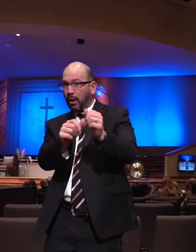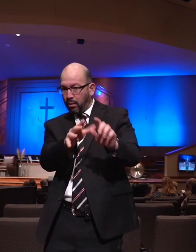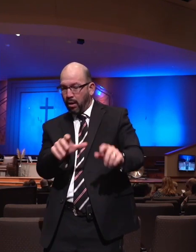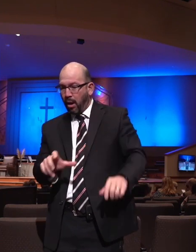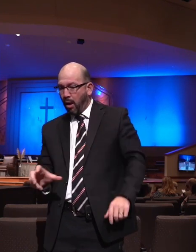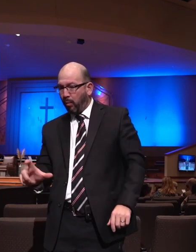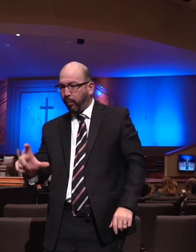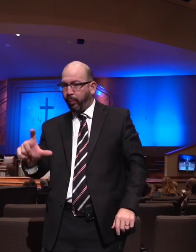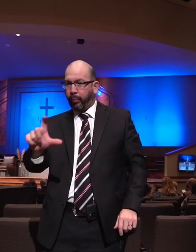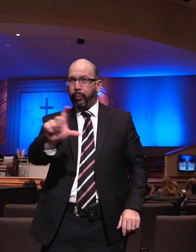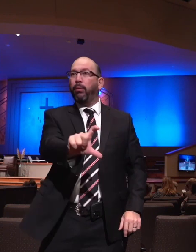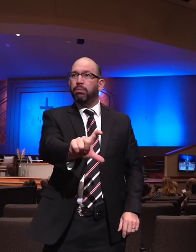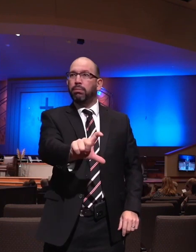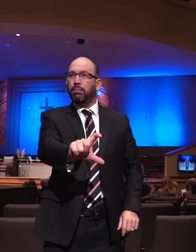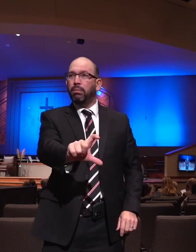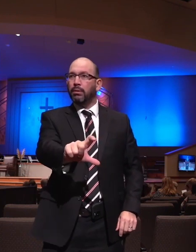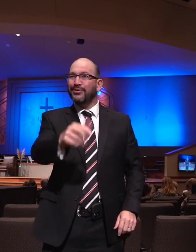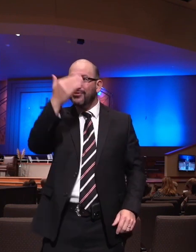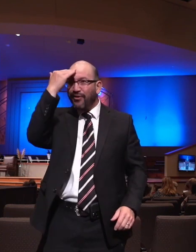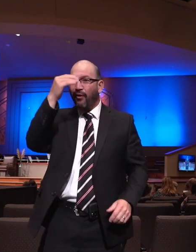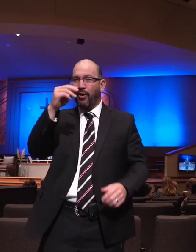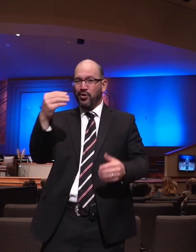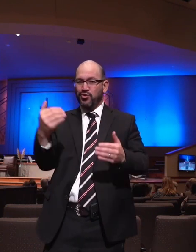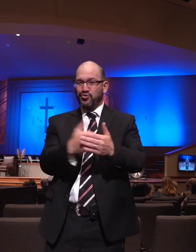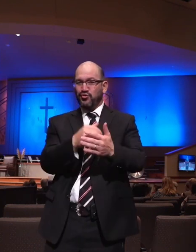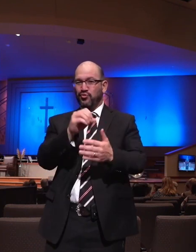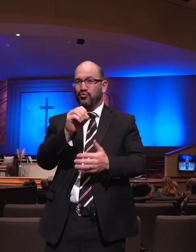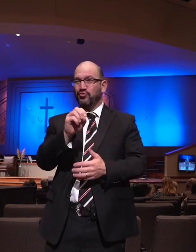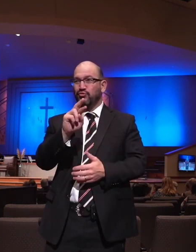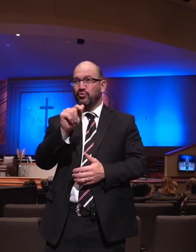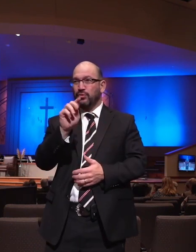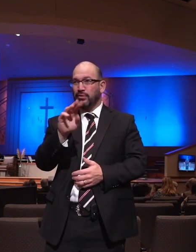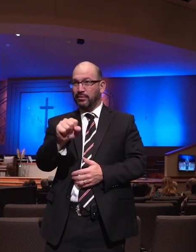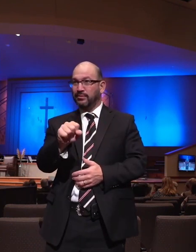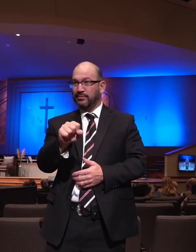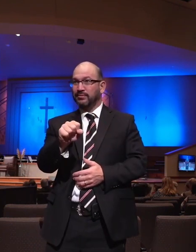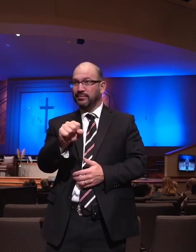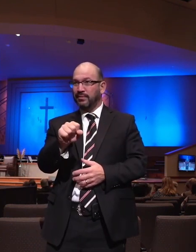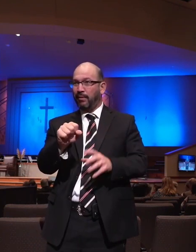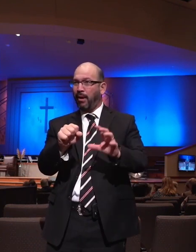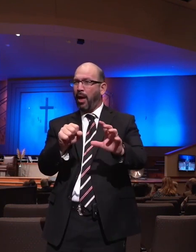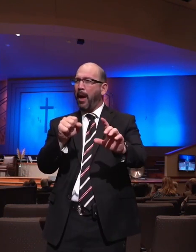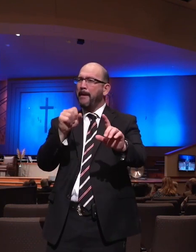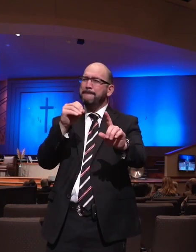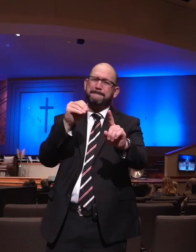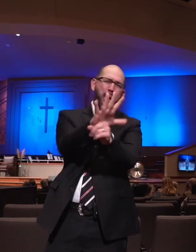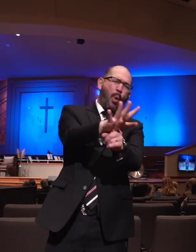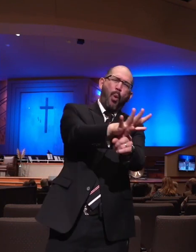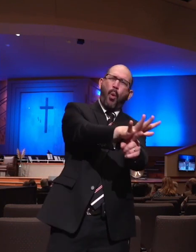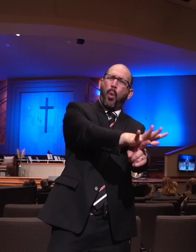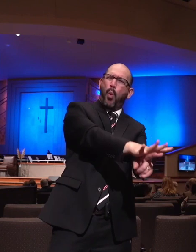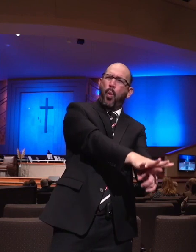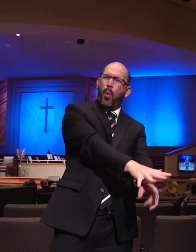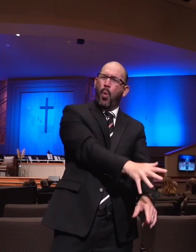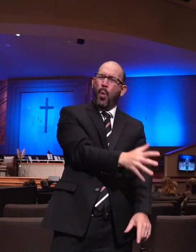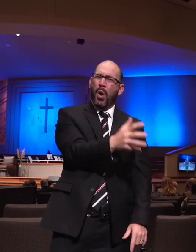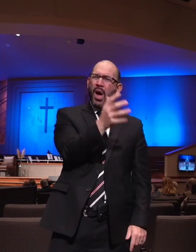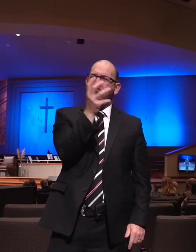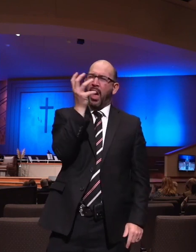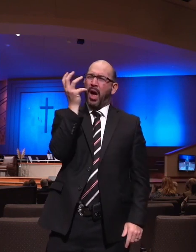Orleans and it was hit terribly but Biloxi and Gulfport our neighbors were in really sad shape